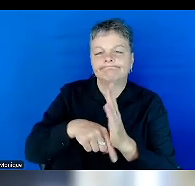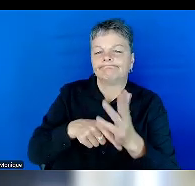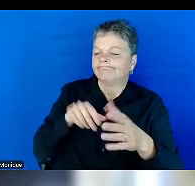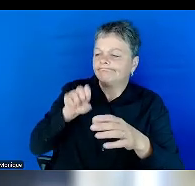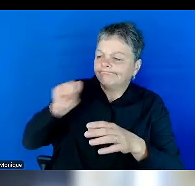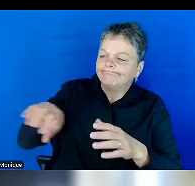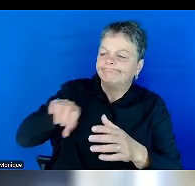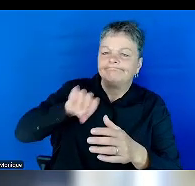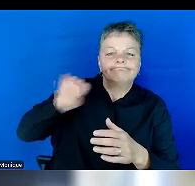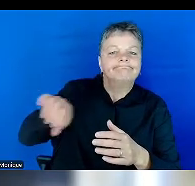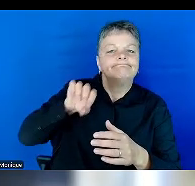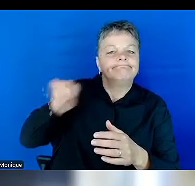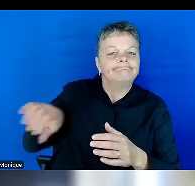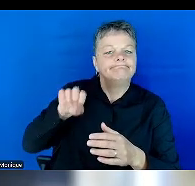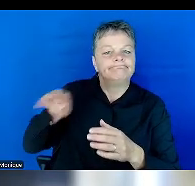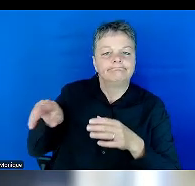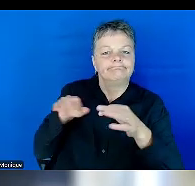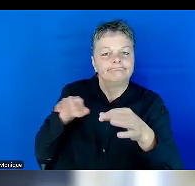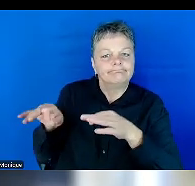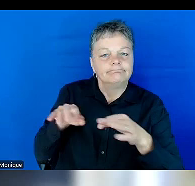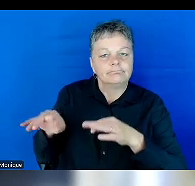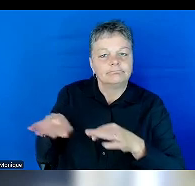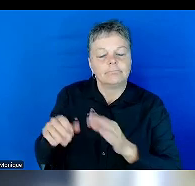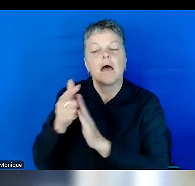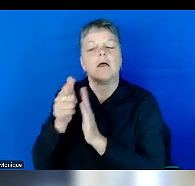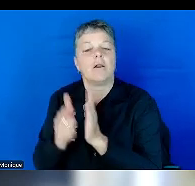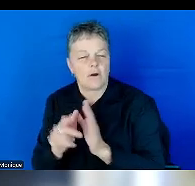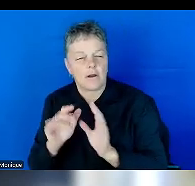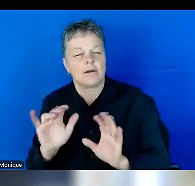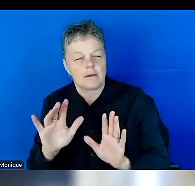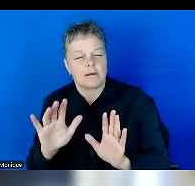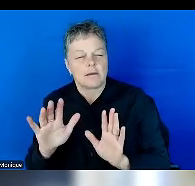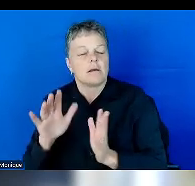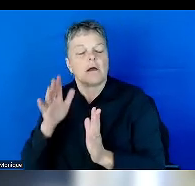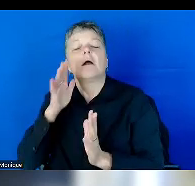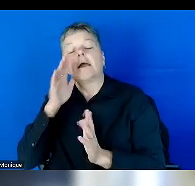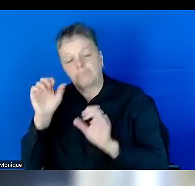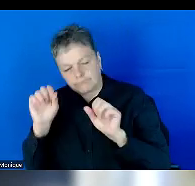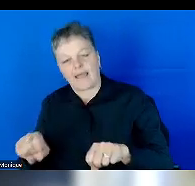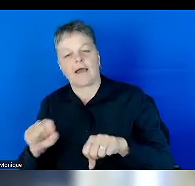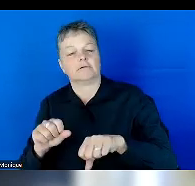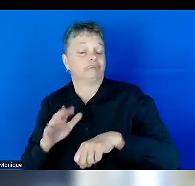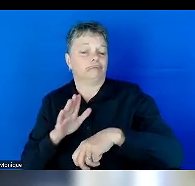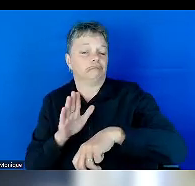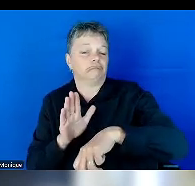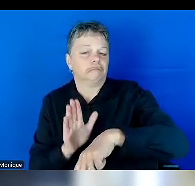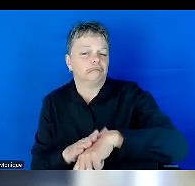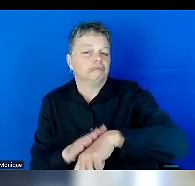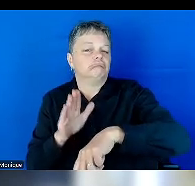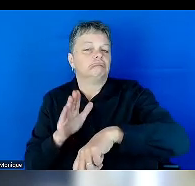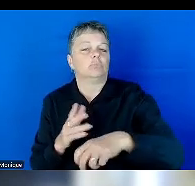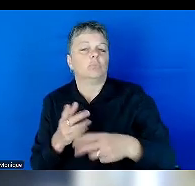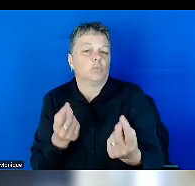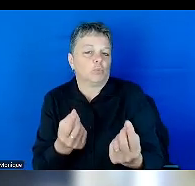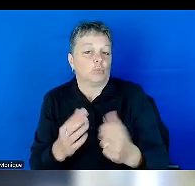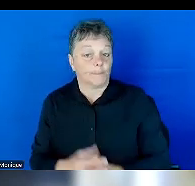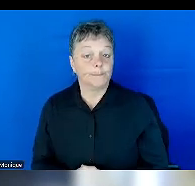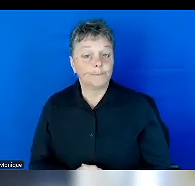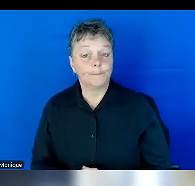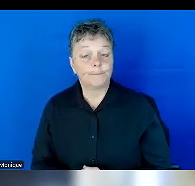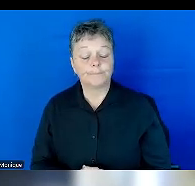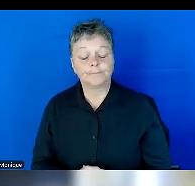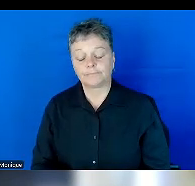the lawyer will will then be able to give you some legal advice about what to do. So as long as you